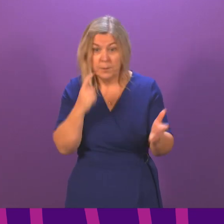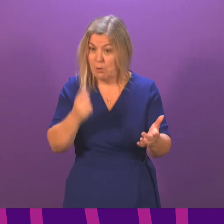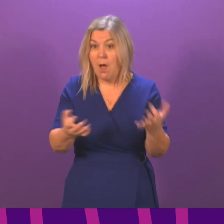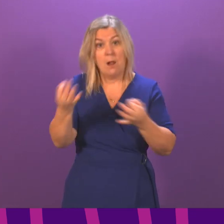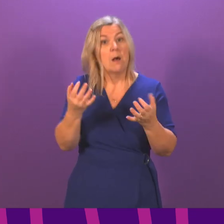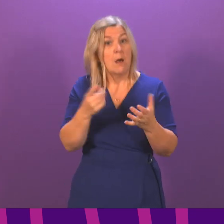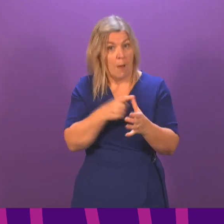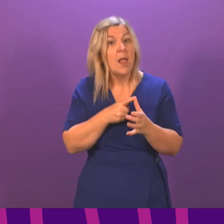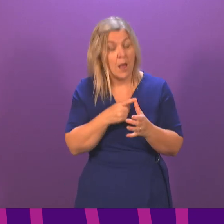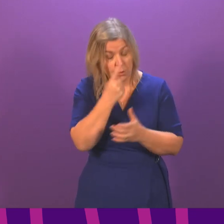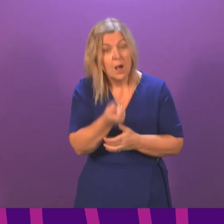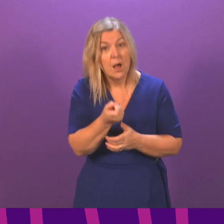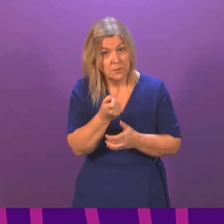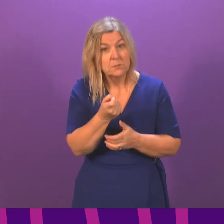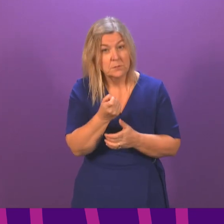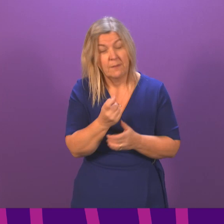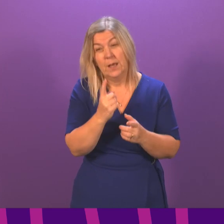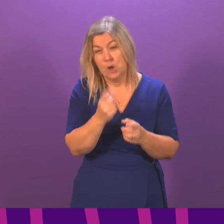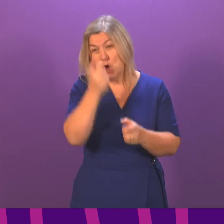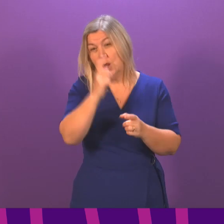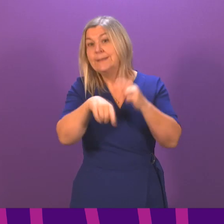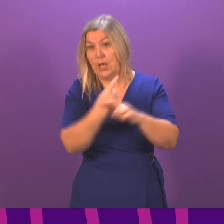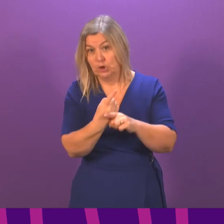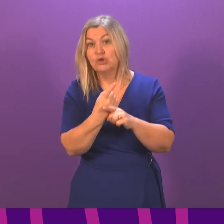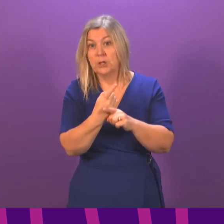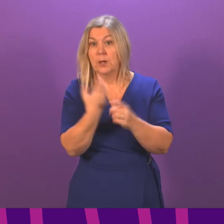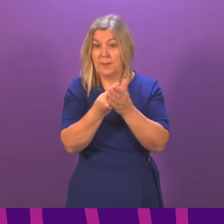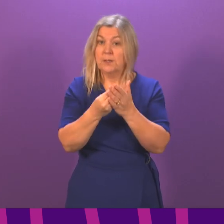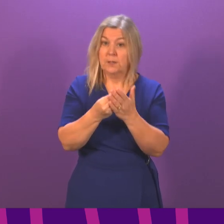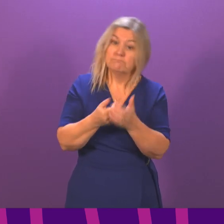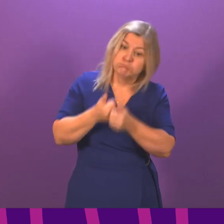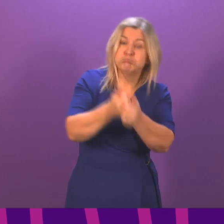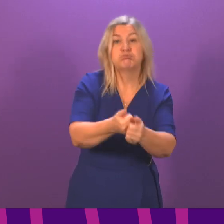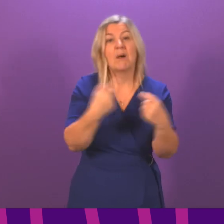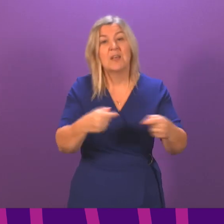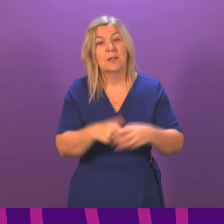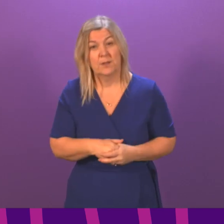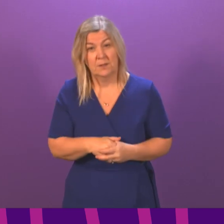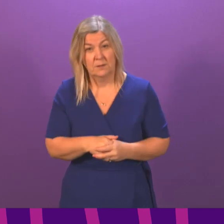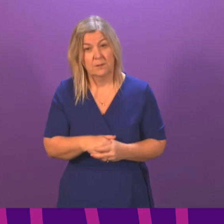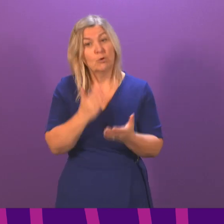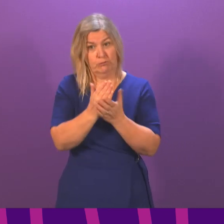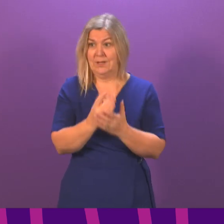now open and the first payments will be made early next year. Many poverty campaigners